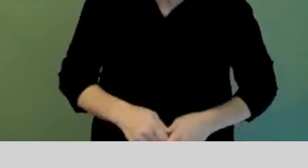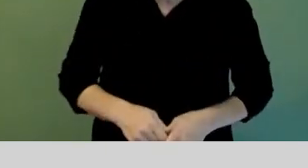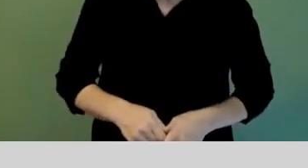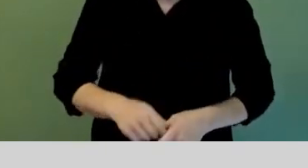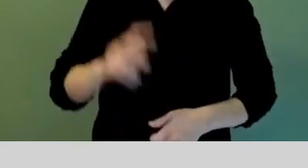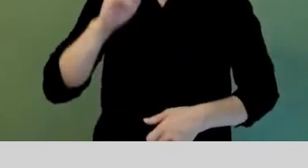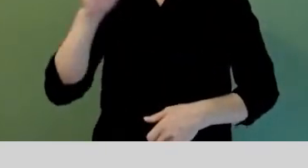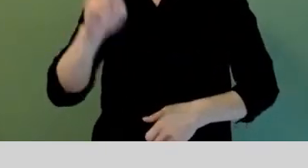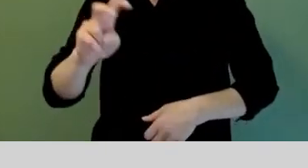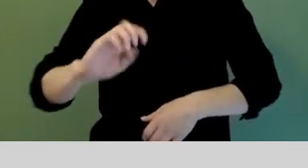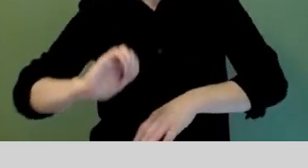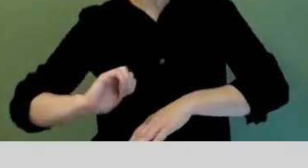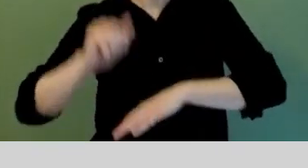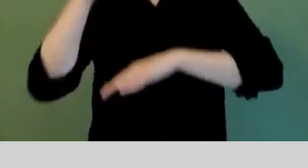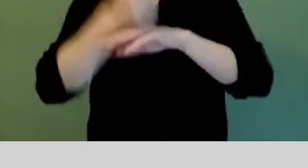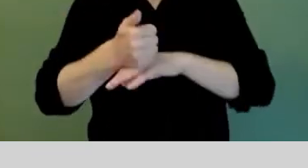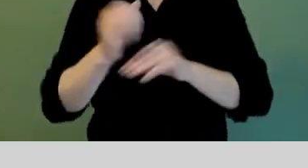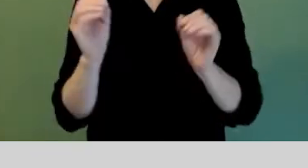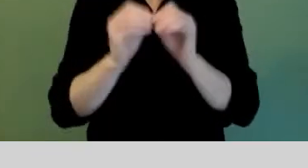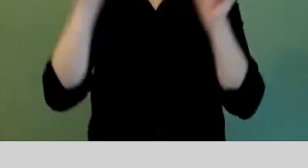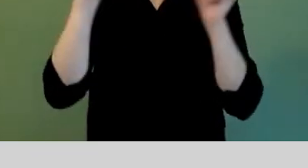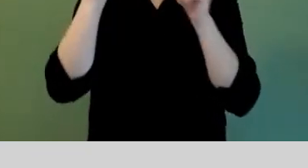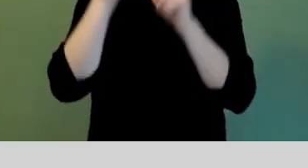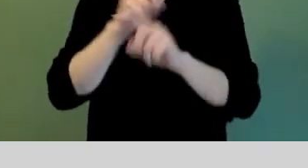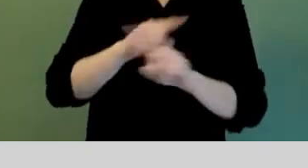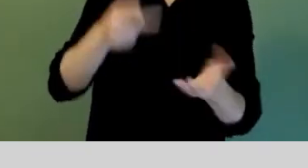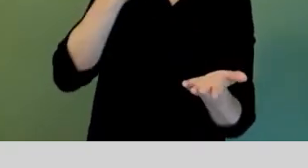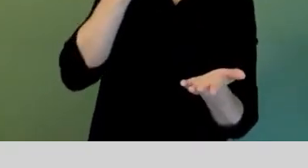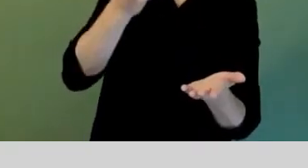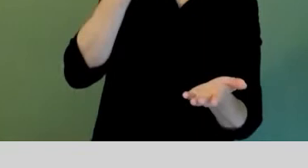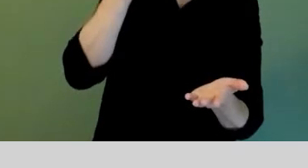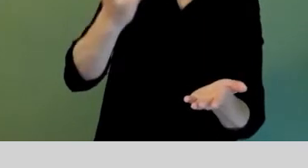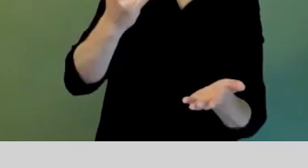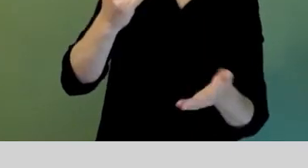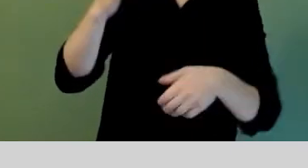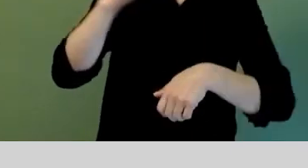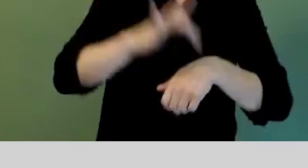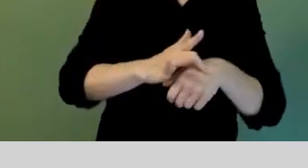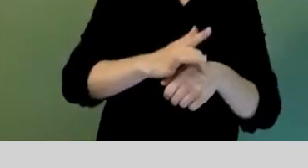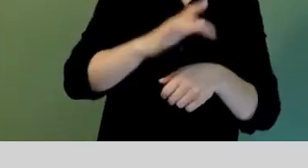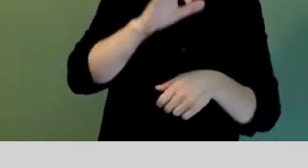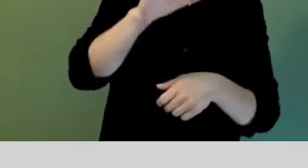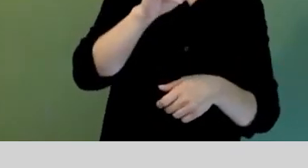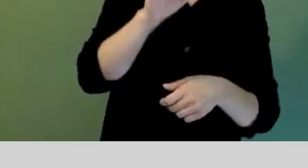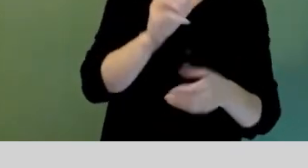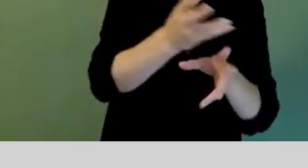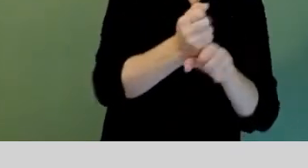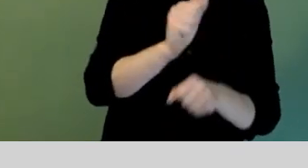but the seeds are there. Add some interception code to get attribute and a decorator to leave information for getattribute.